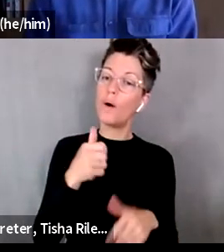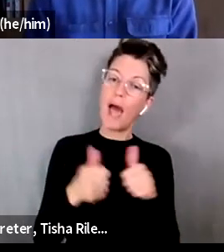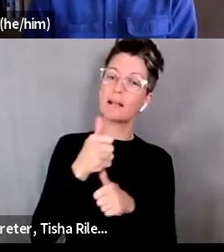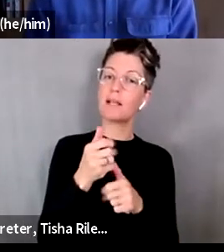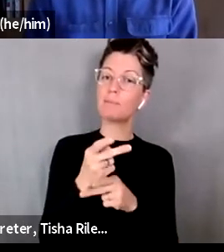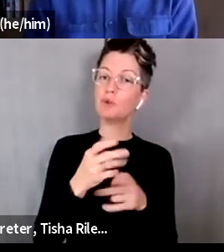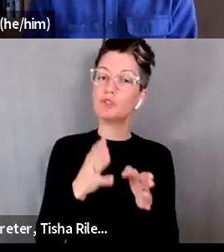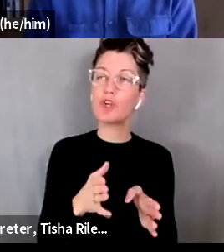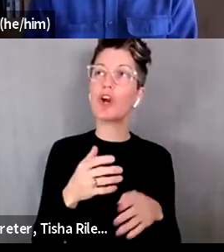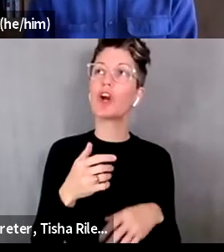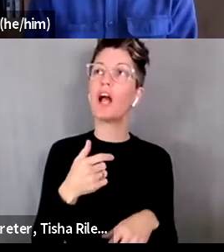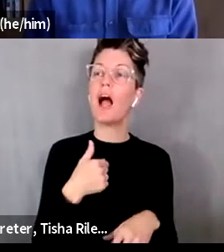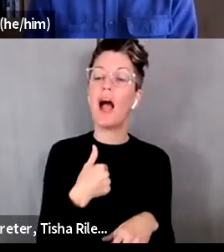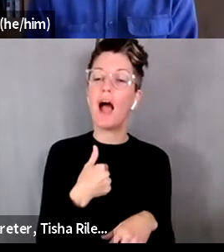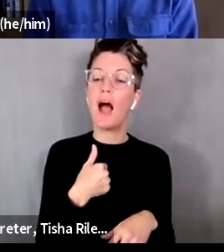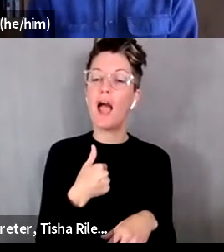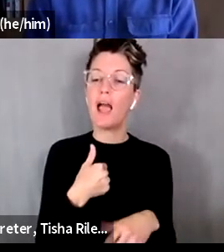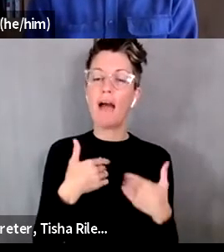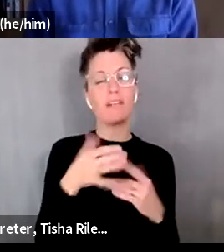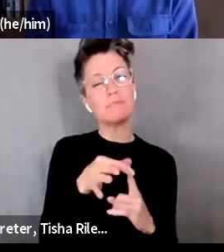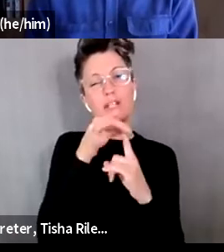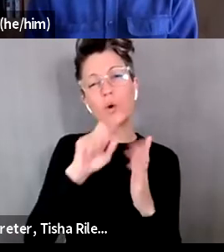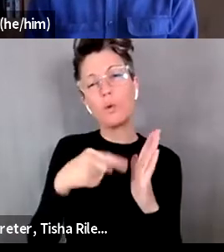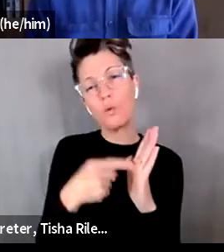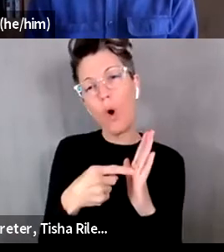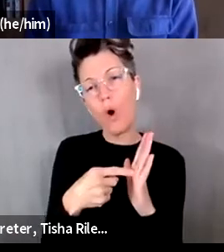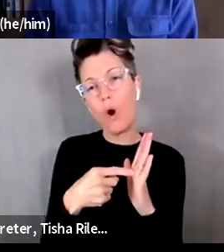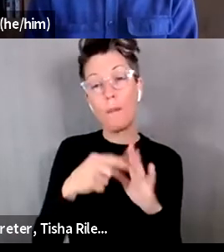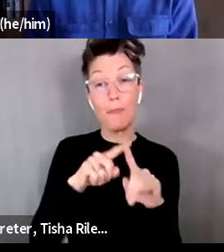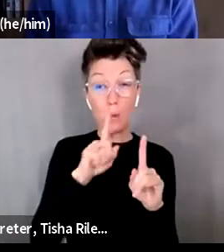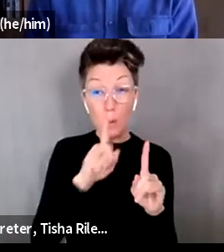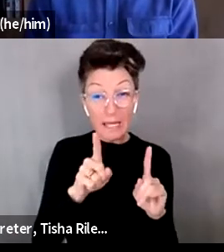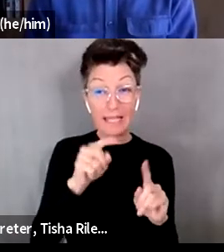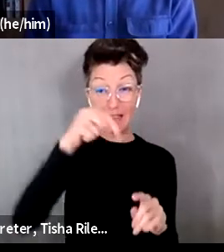I think this is just an incredibly special collaboration and that the goal really for all of us